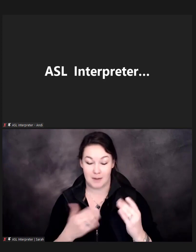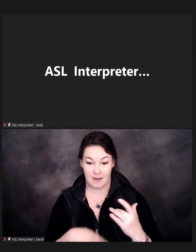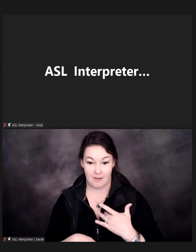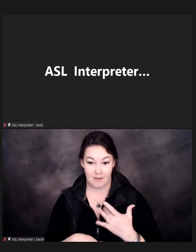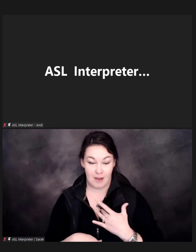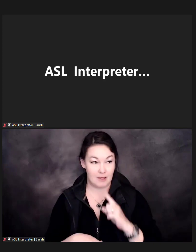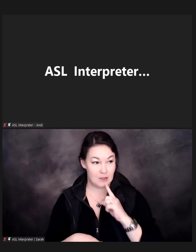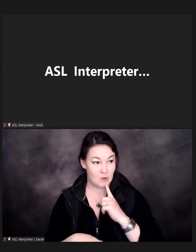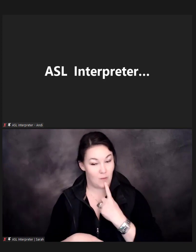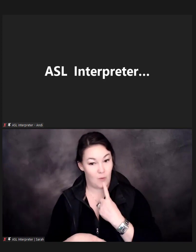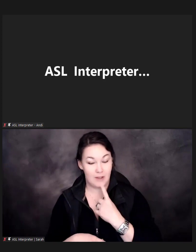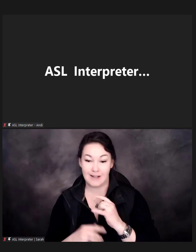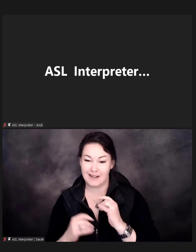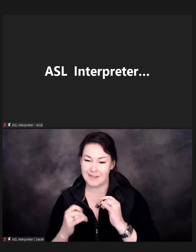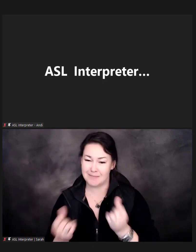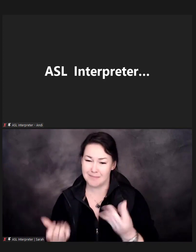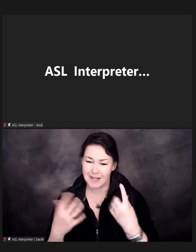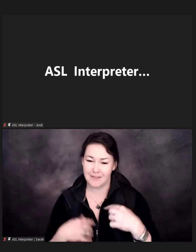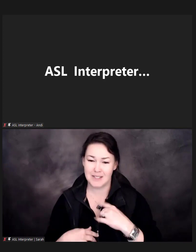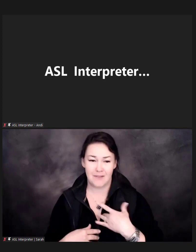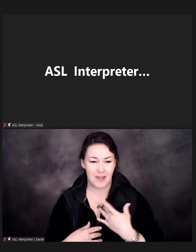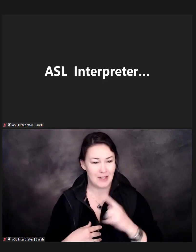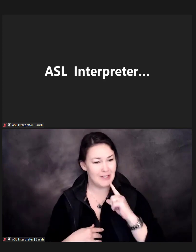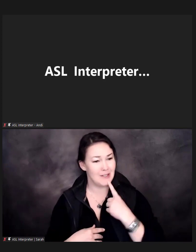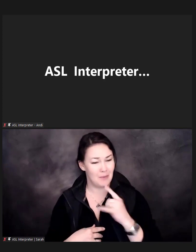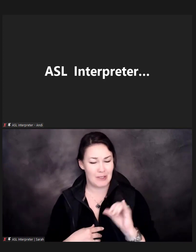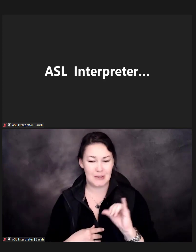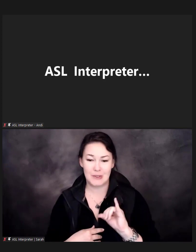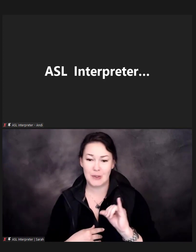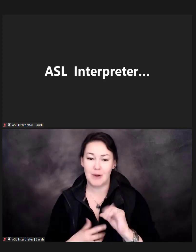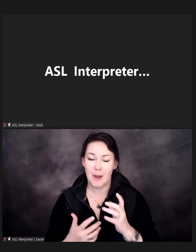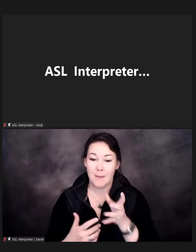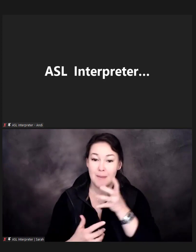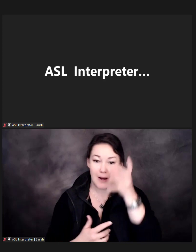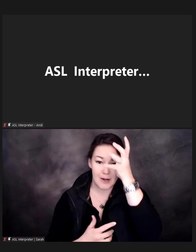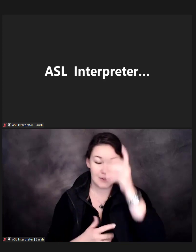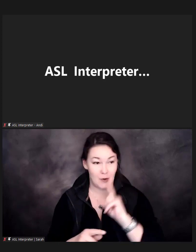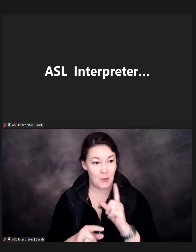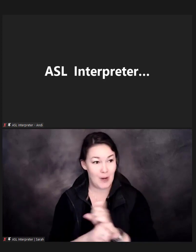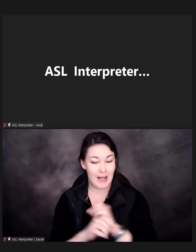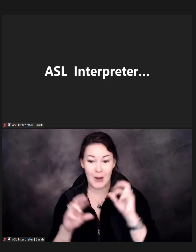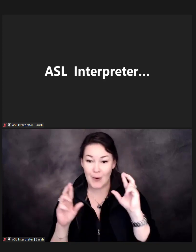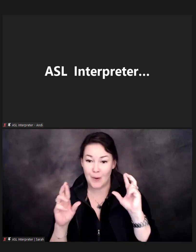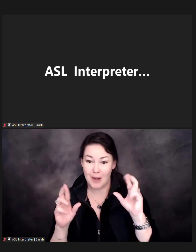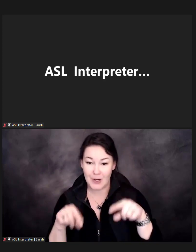many of us, um, and parents who are really hoping this is being taken